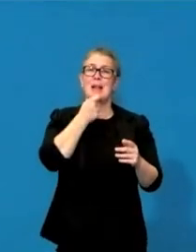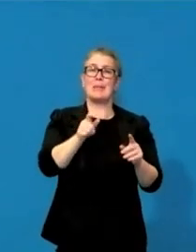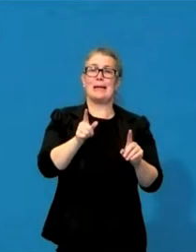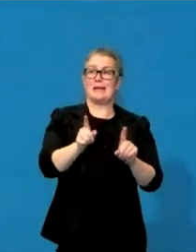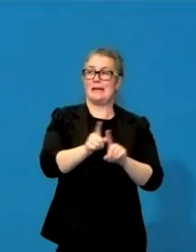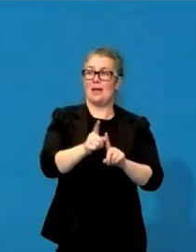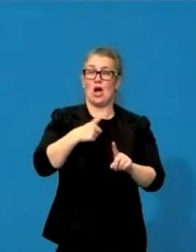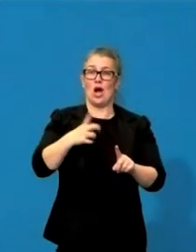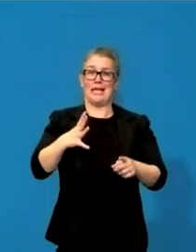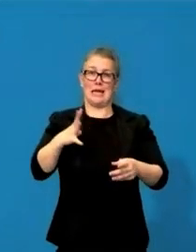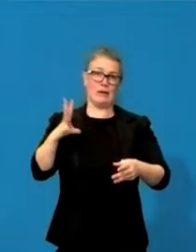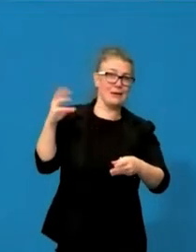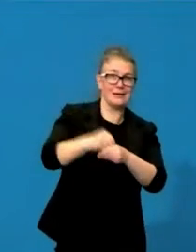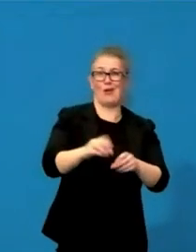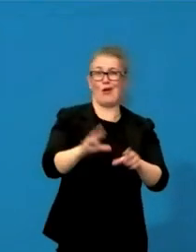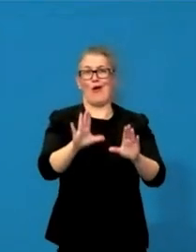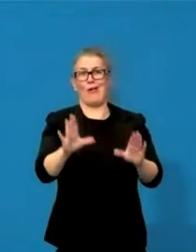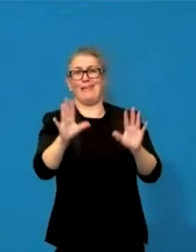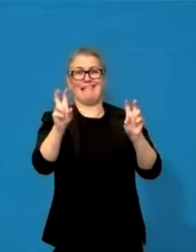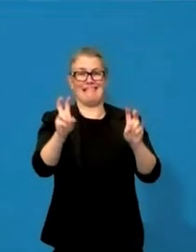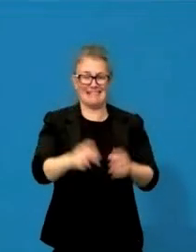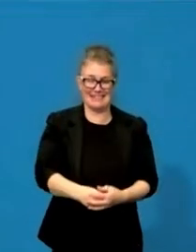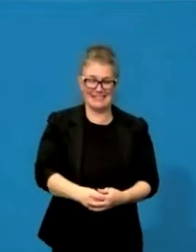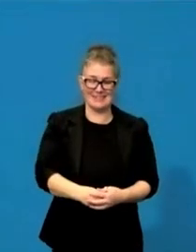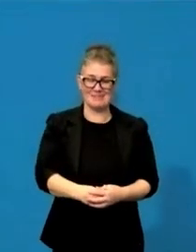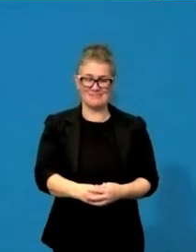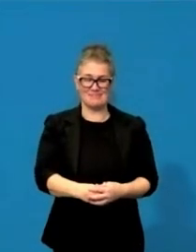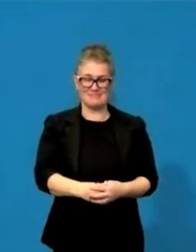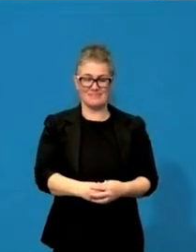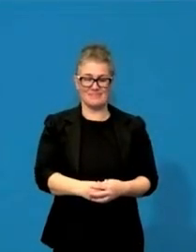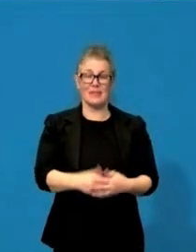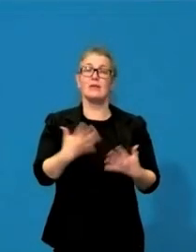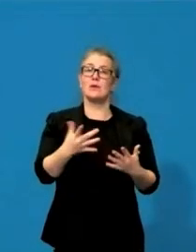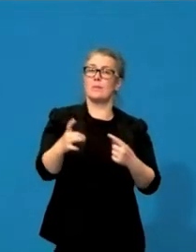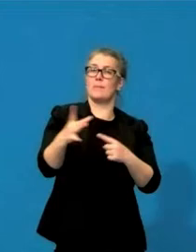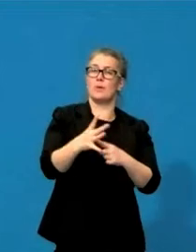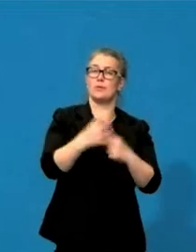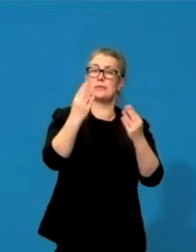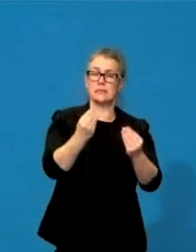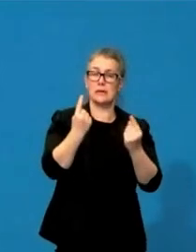Yeah. So, even more important for there to be someone in person there in